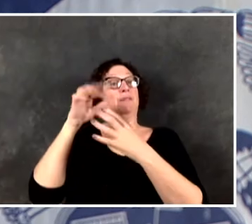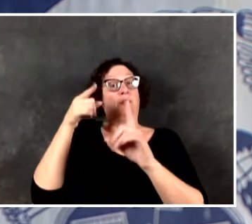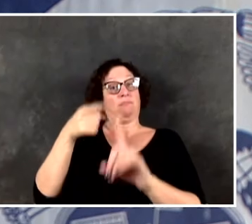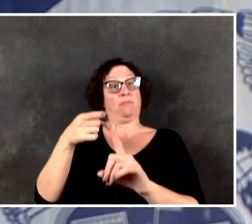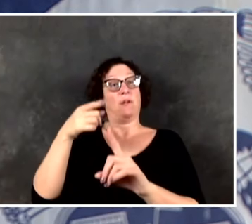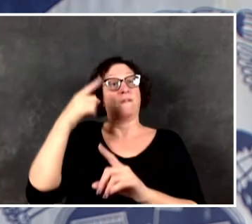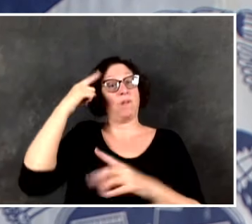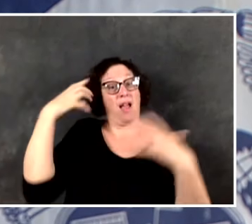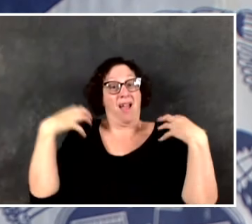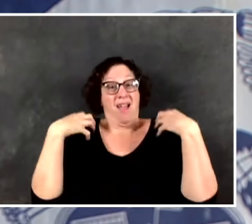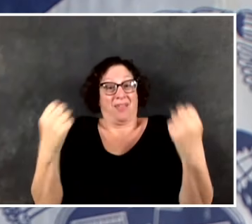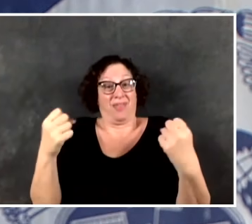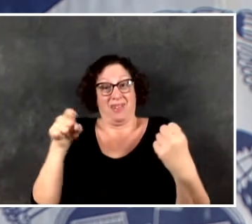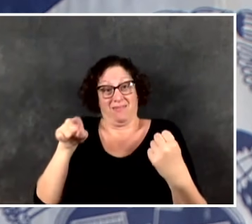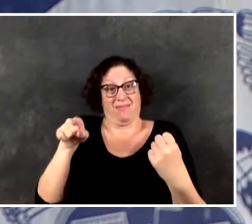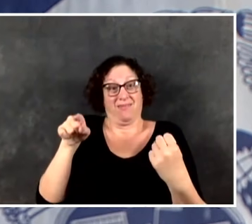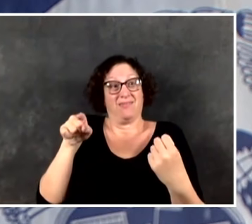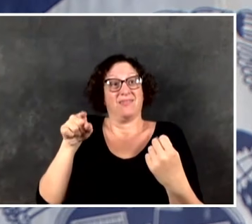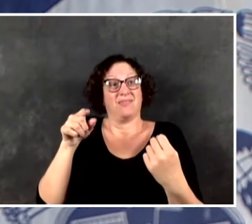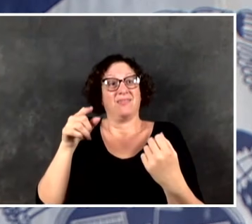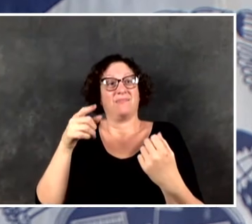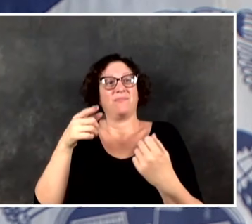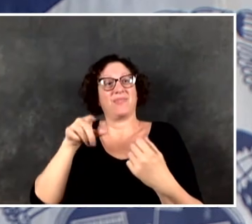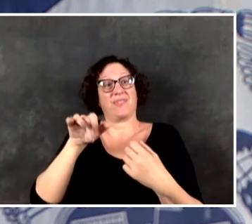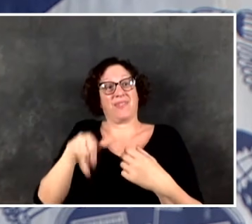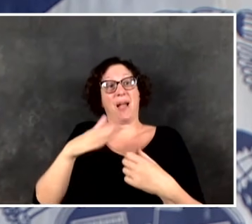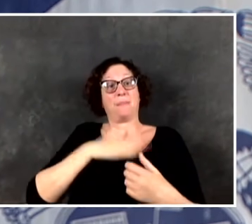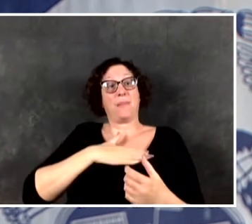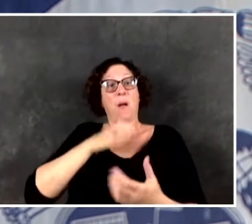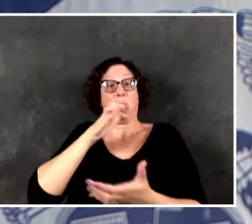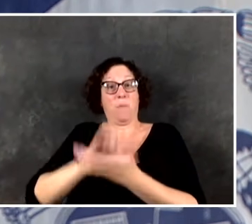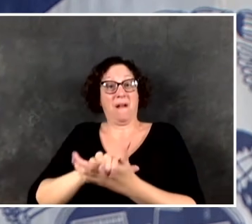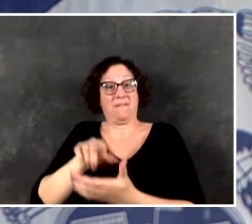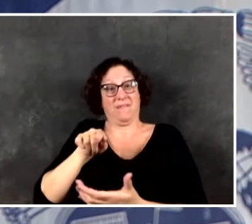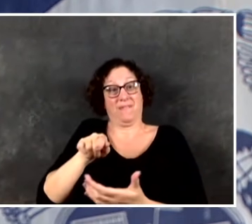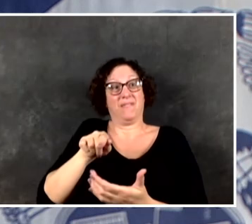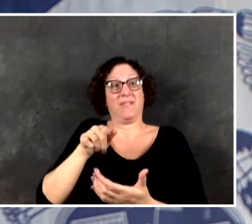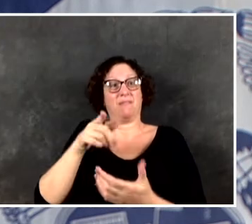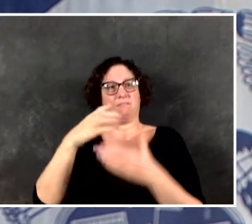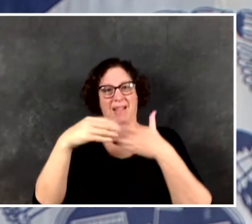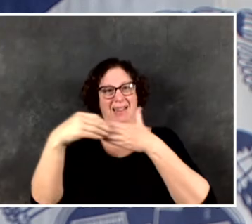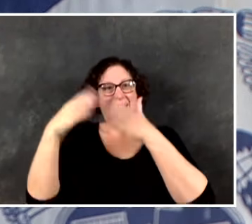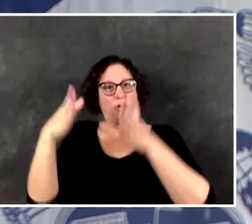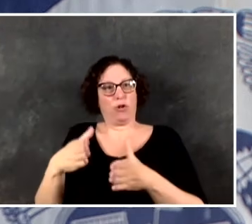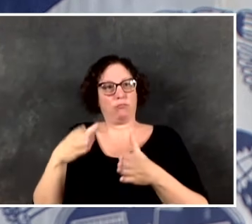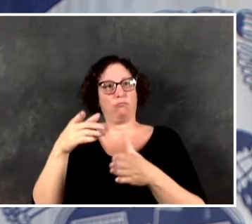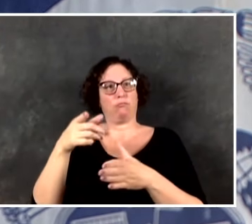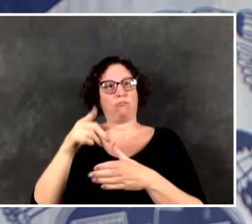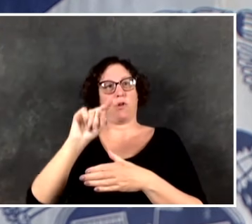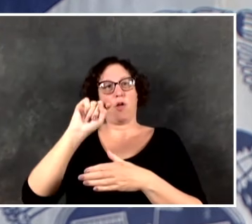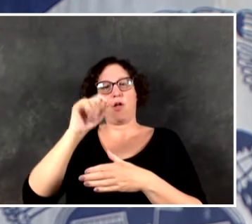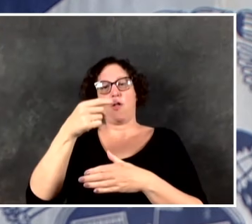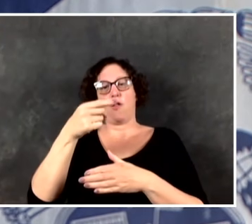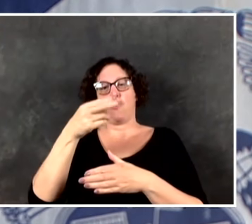I THINKH WAT SHE HAS DONE OVER TH E LAST SX IYEARSIS TAKE IT THIS ISS, UEPUT IT IN THE LIGHT, AND OPEN UP ACCESS FORM ILIOLNSOF